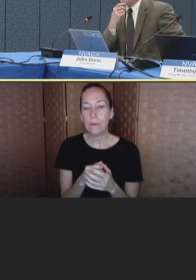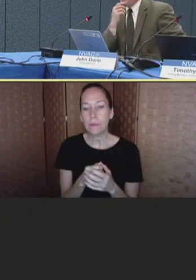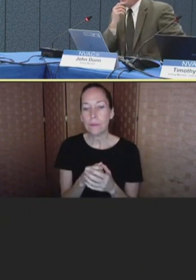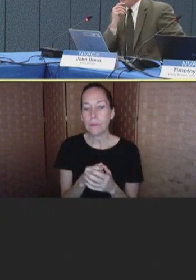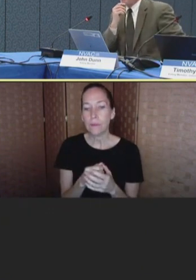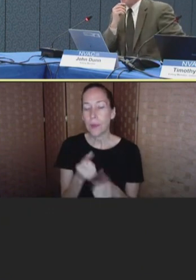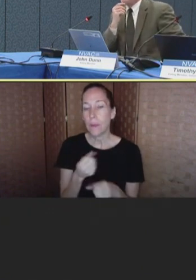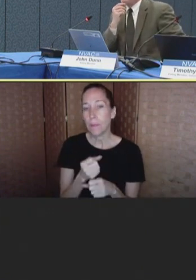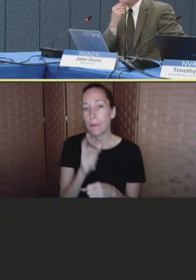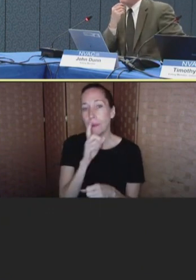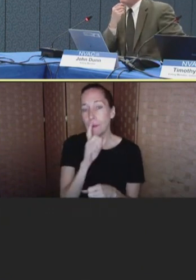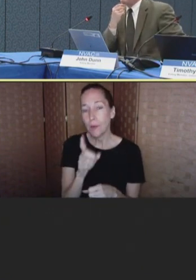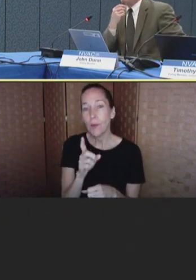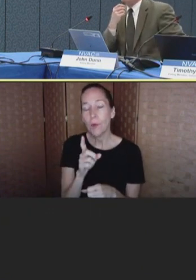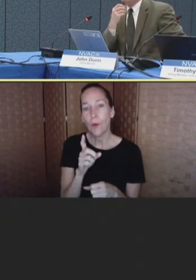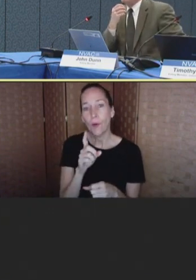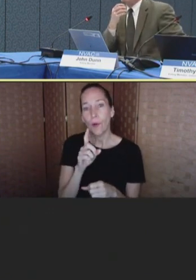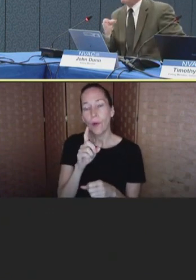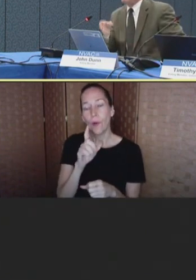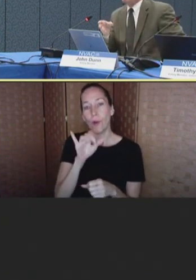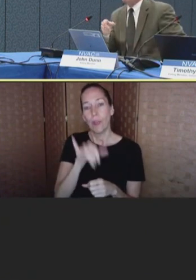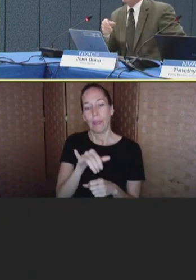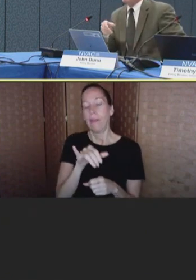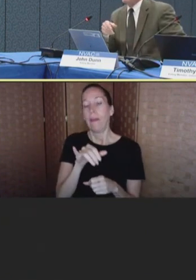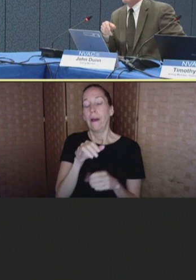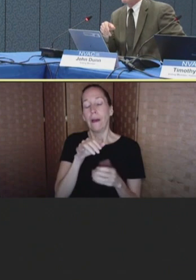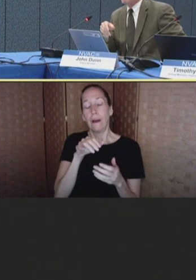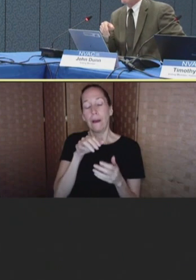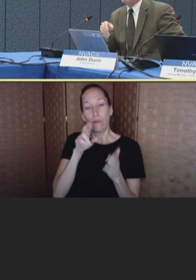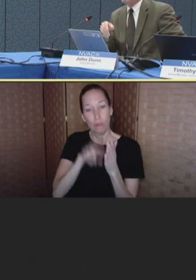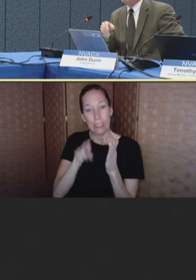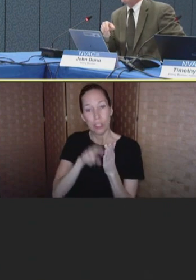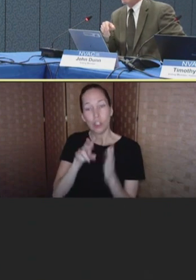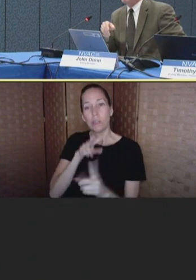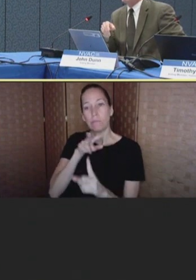uniformly because I think it'll be better able -- it'll make us better able to assess